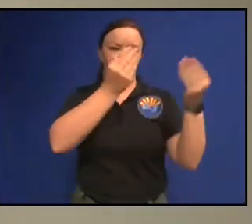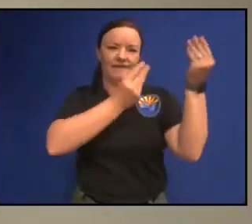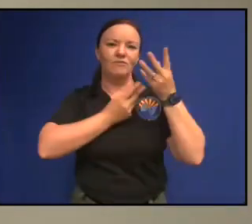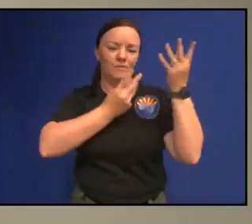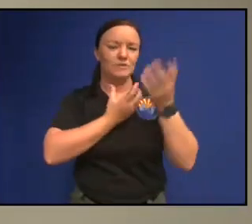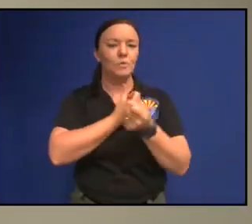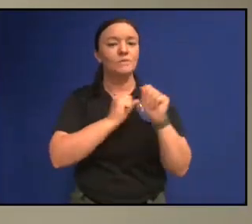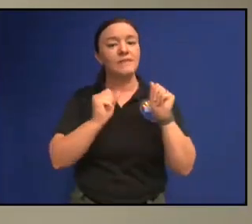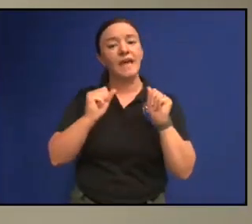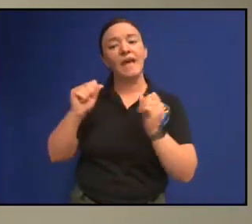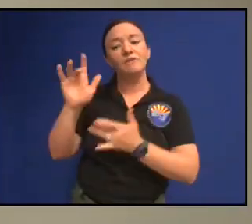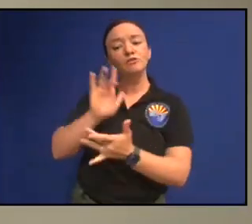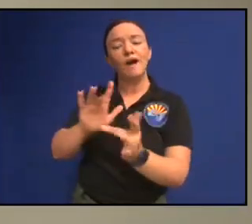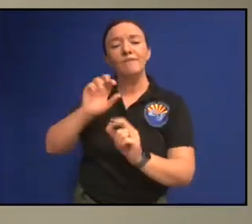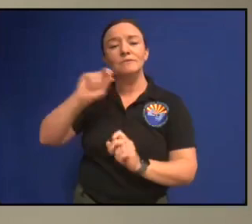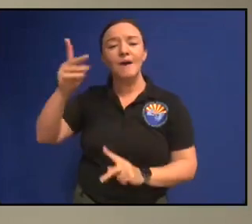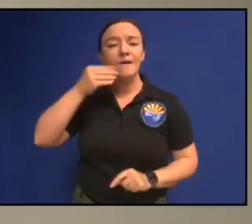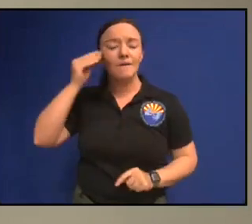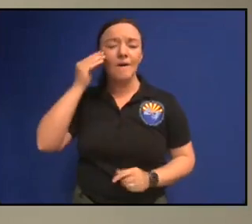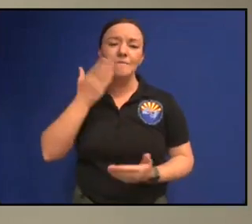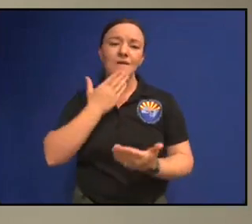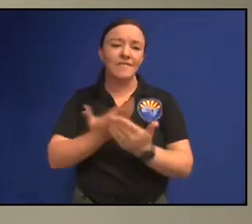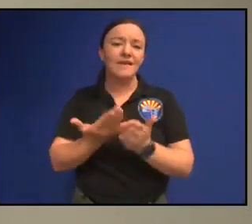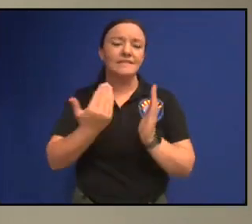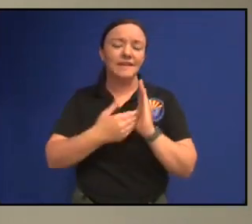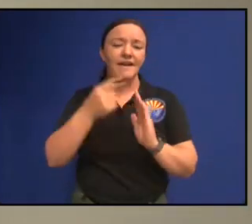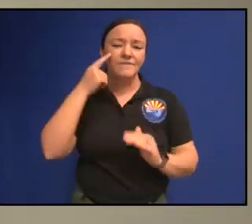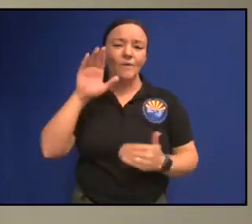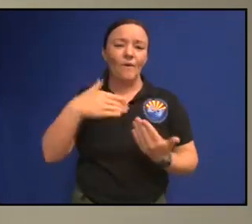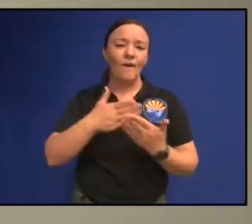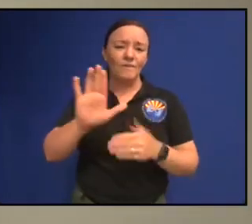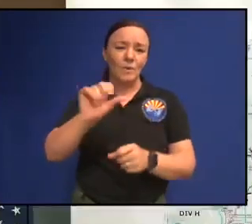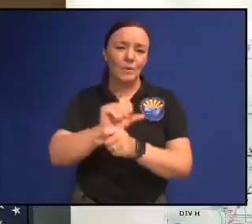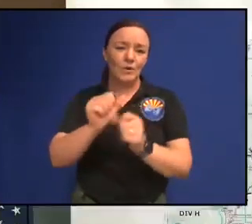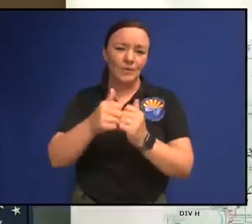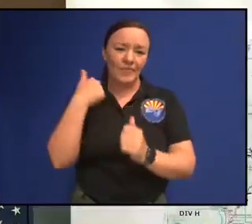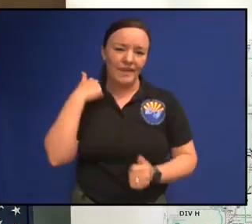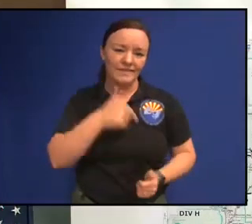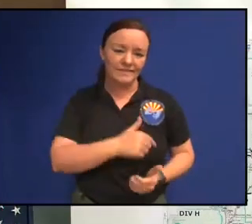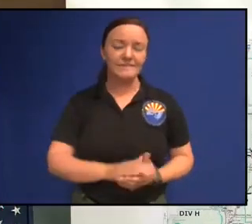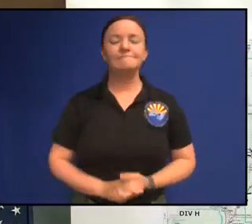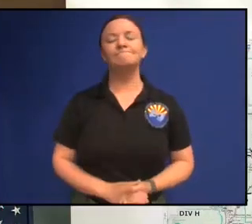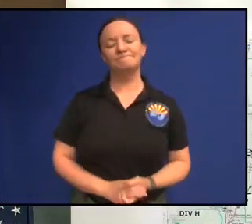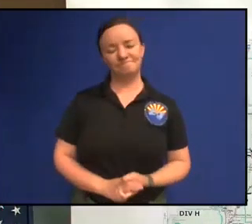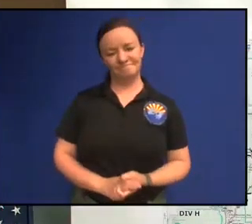SAFE TRAVELS BACK HOME AND THANKS AGAIN FOR ALL YOUR WORK WITH US. THANK YOU, GUYS.